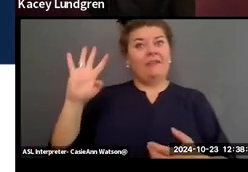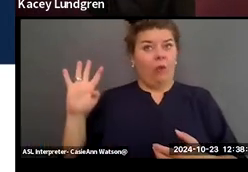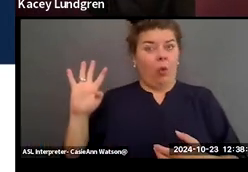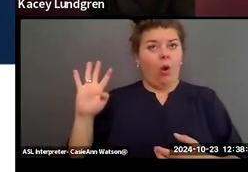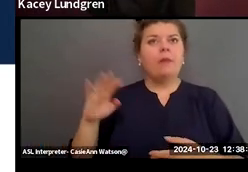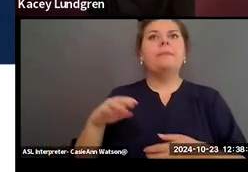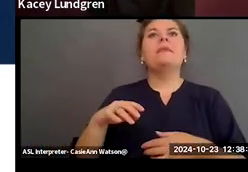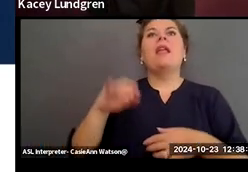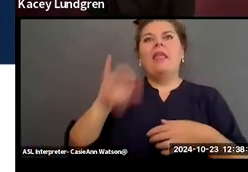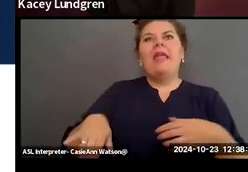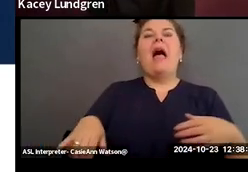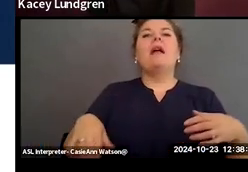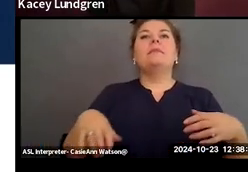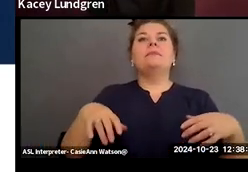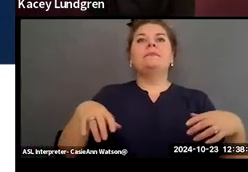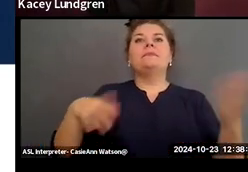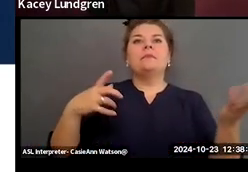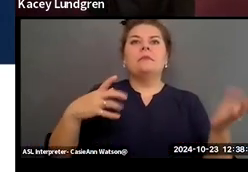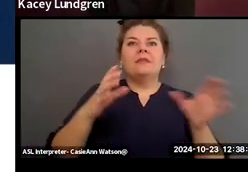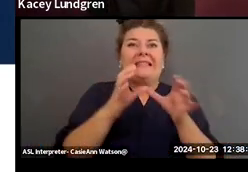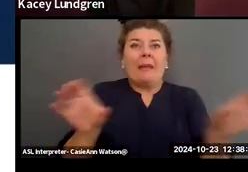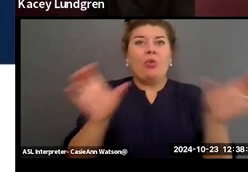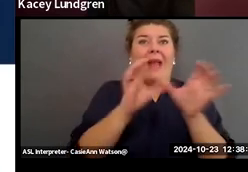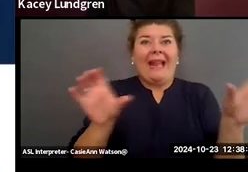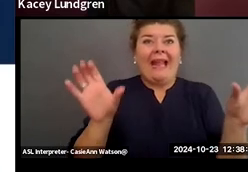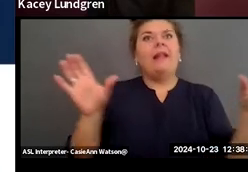desegregation of the schools for the deaf was a slow process